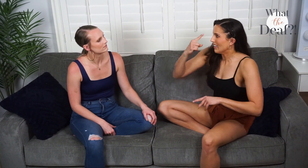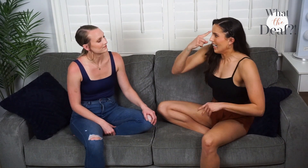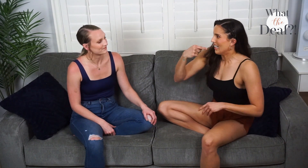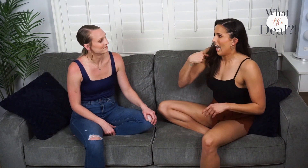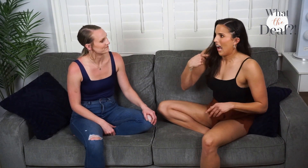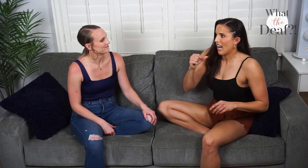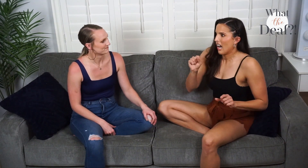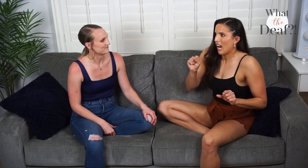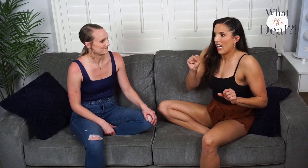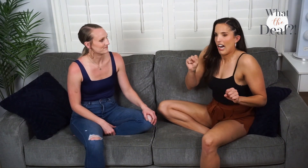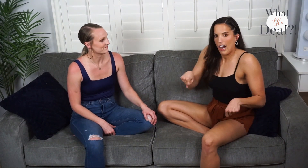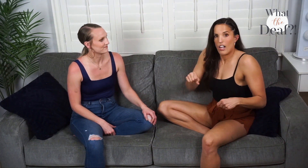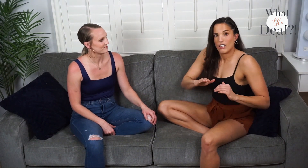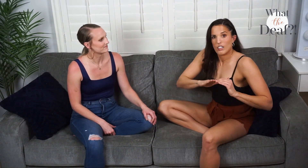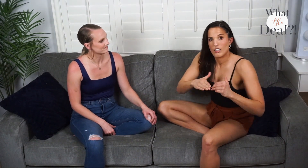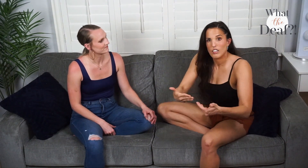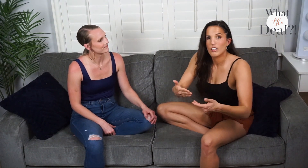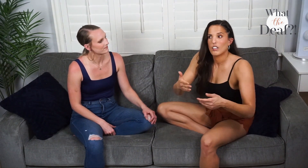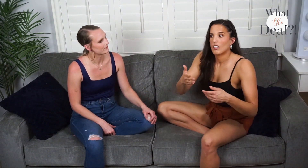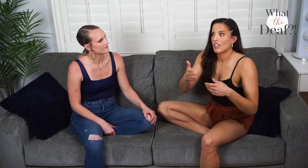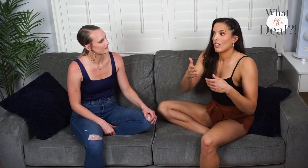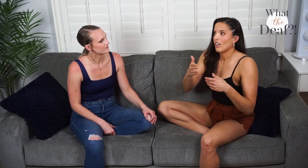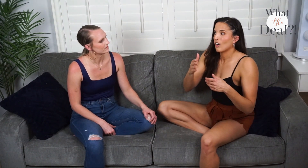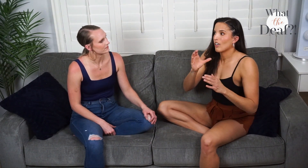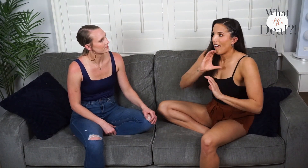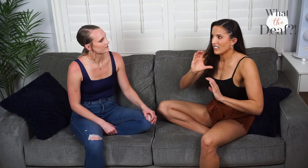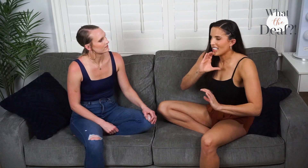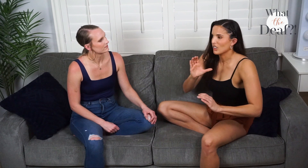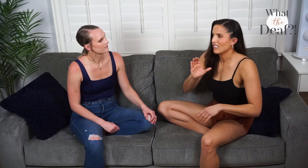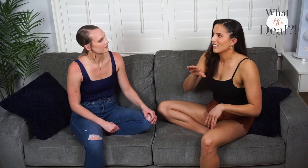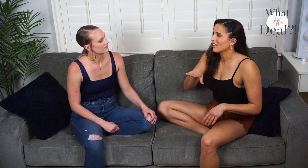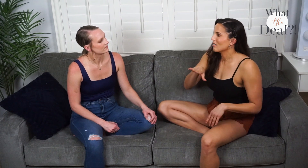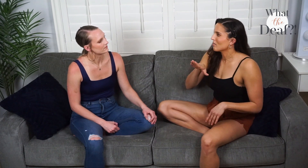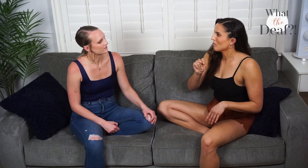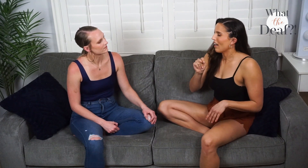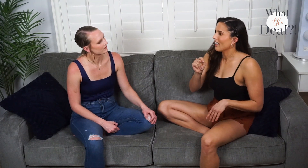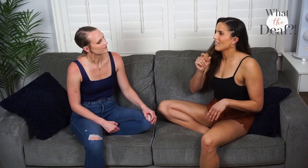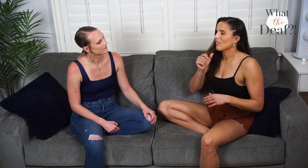into thinking that I fully understand what's going on with the conversations.